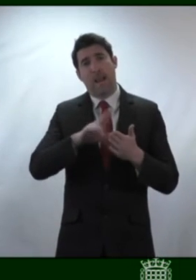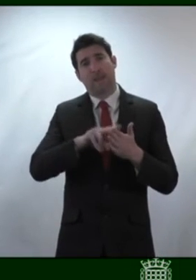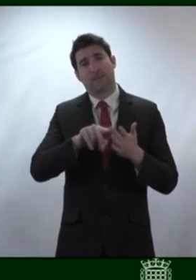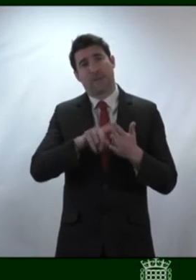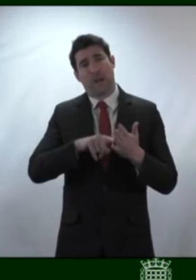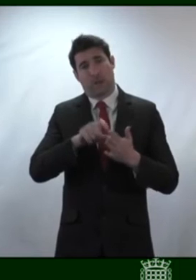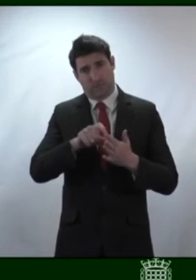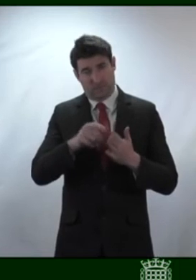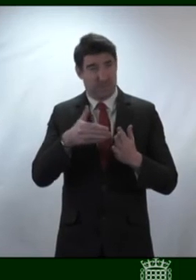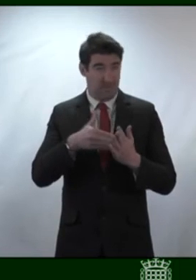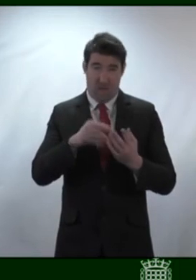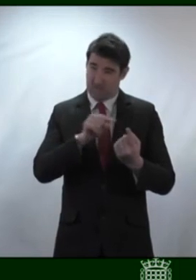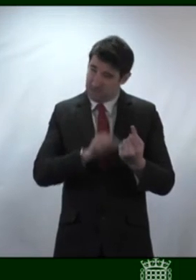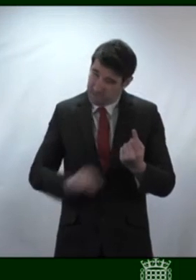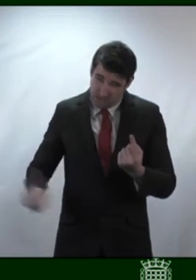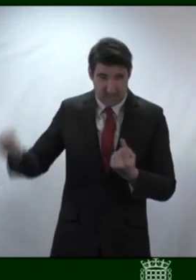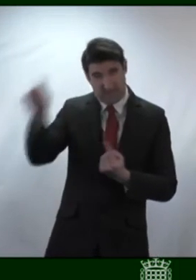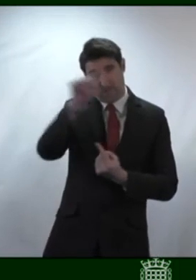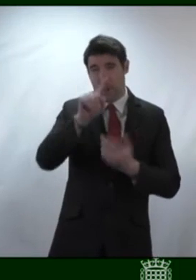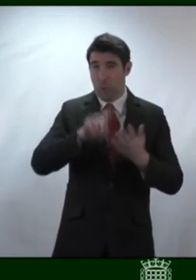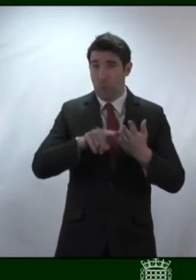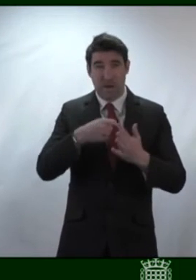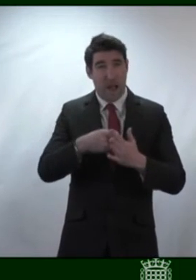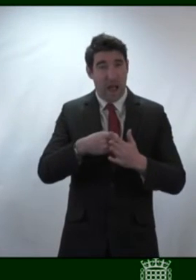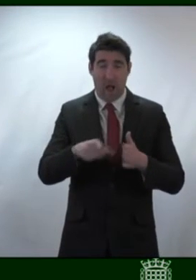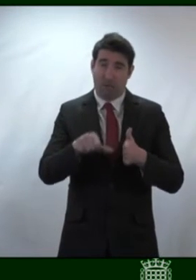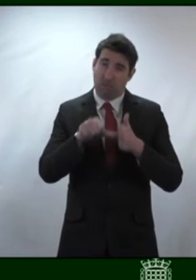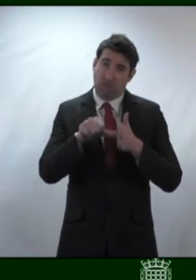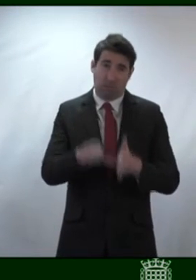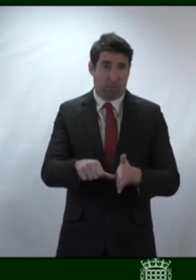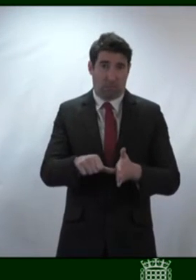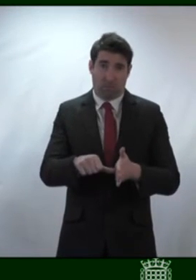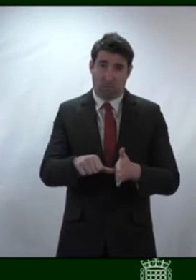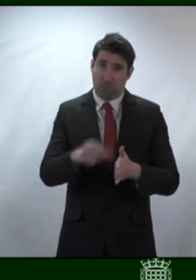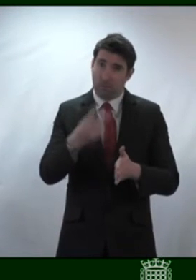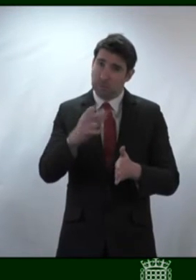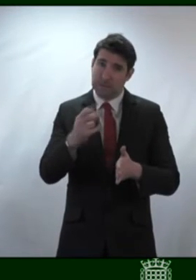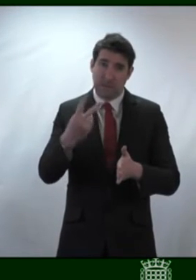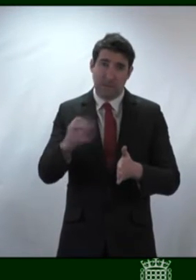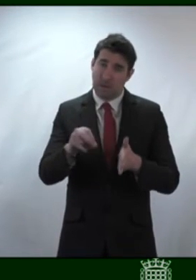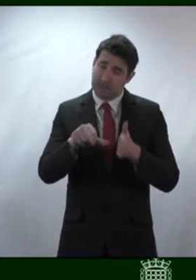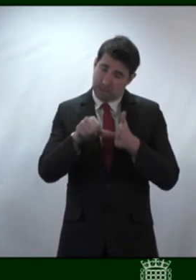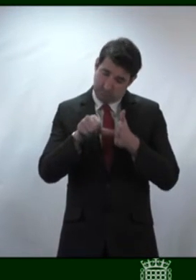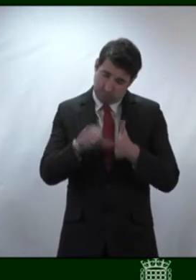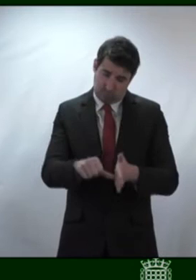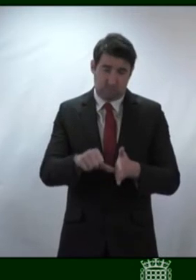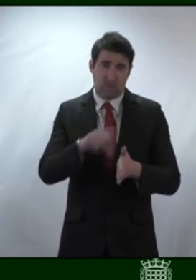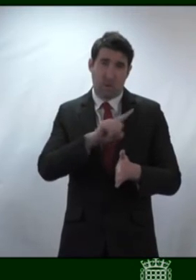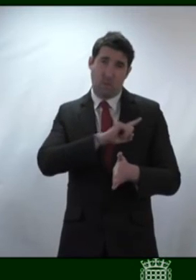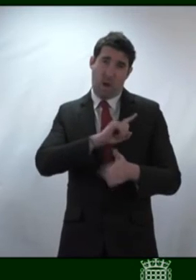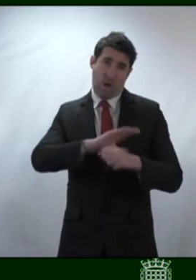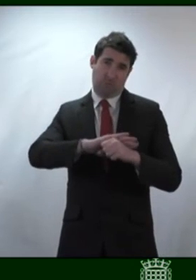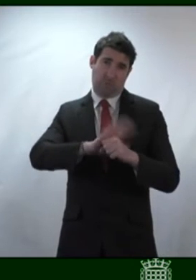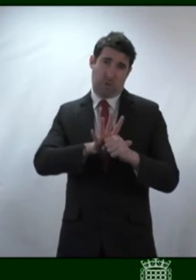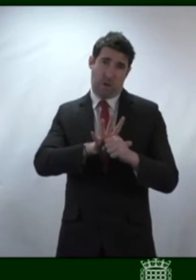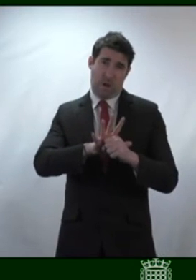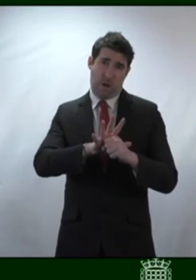have had a torrid year with the covid pandemic, and we have this very small break over Christmas.